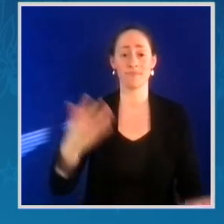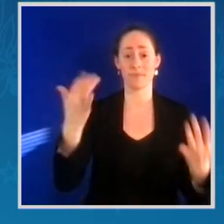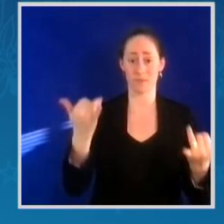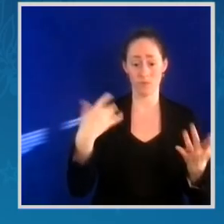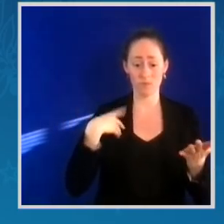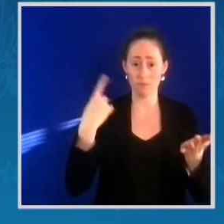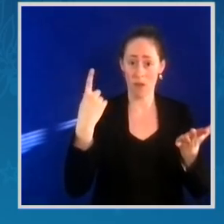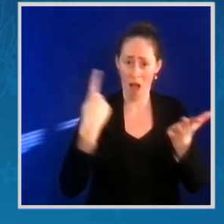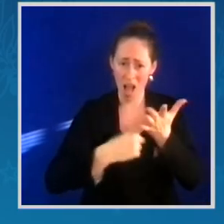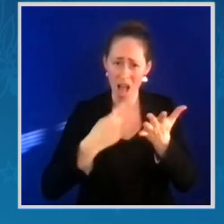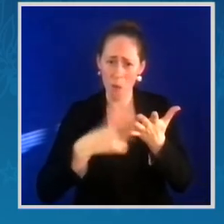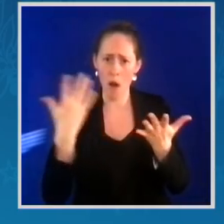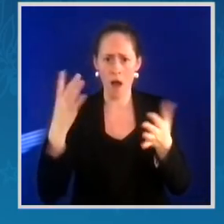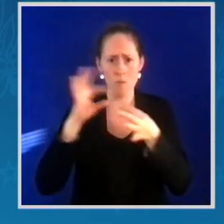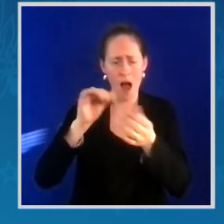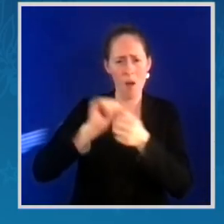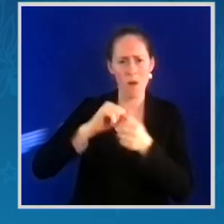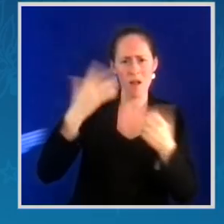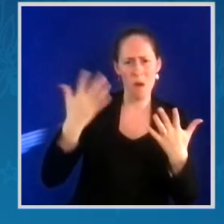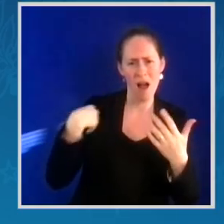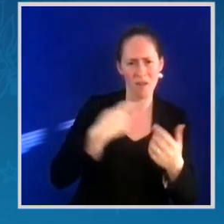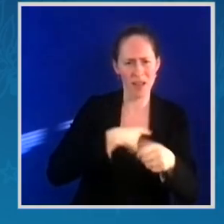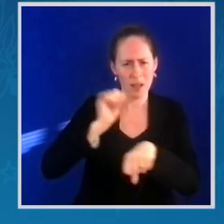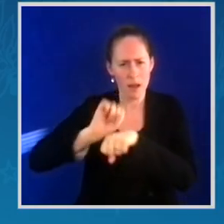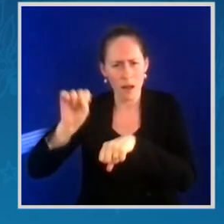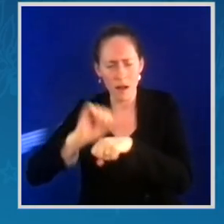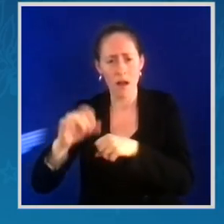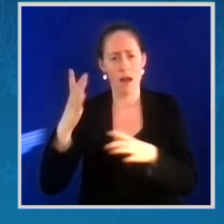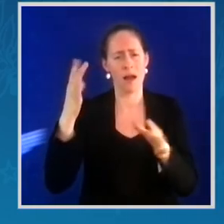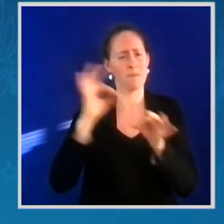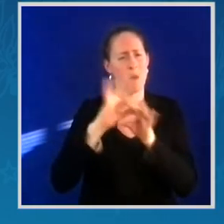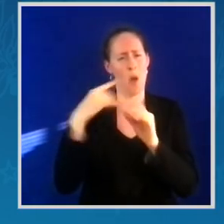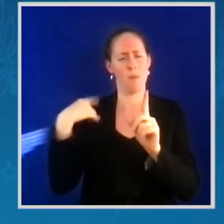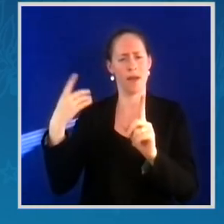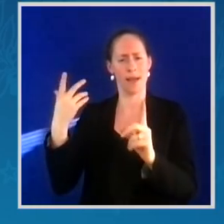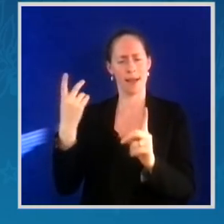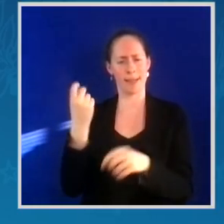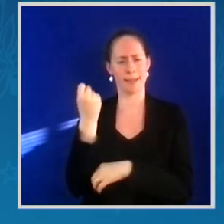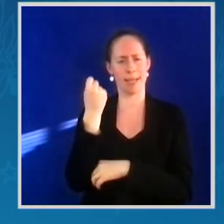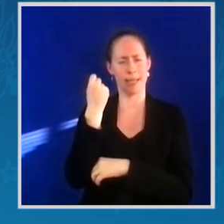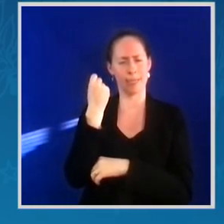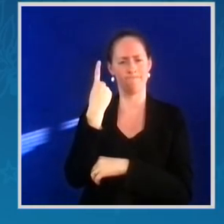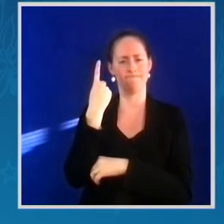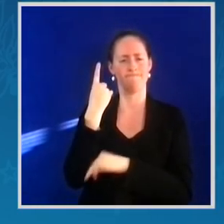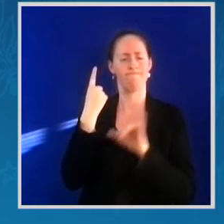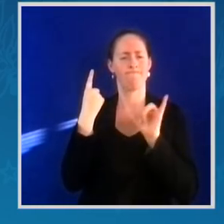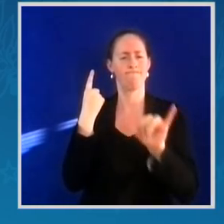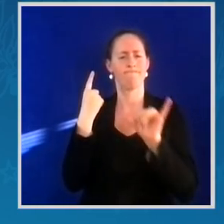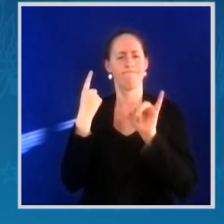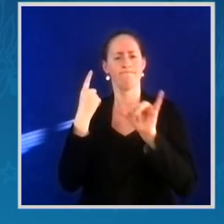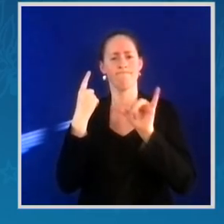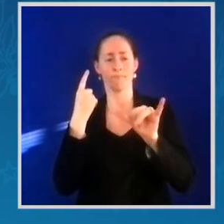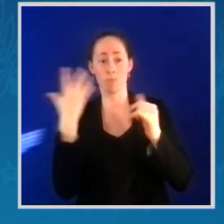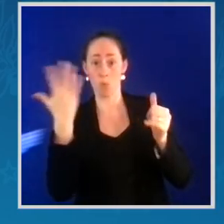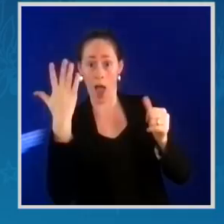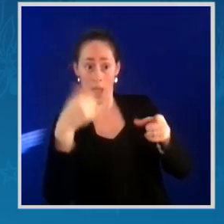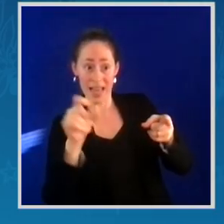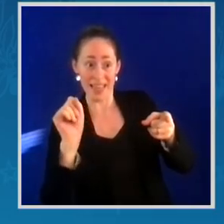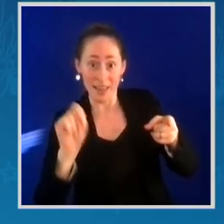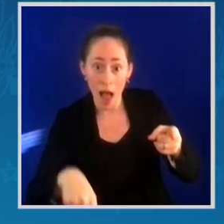with an understanding of the capacity of people and not just their needs,